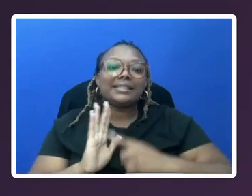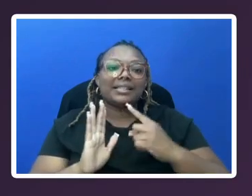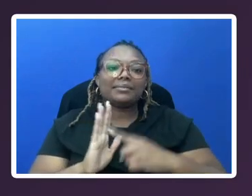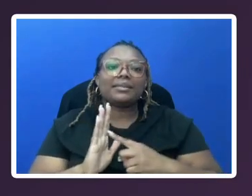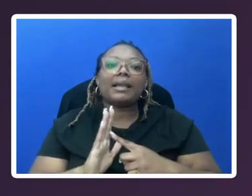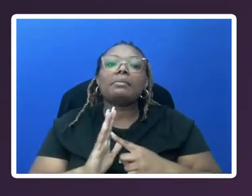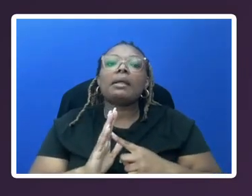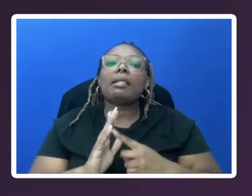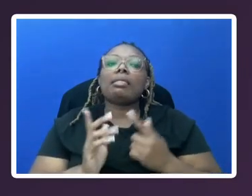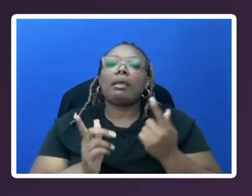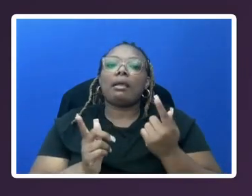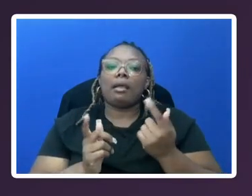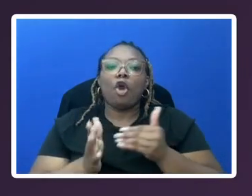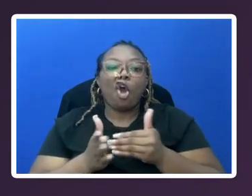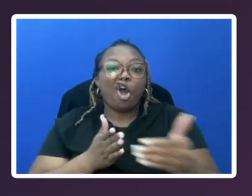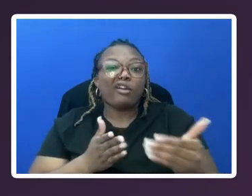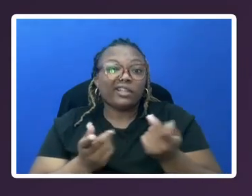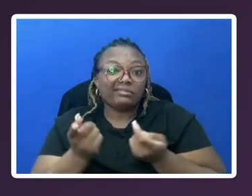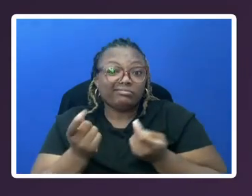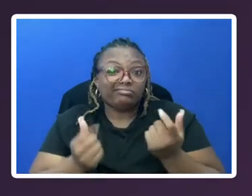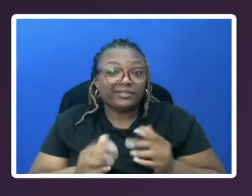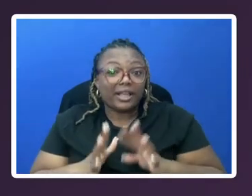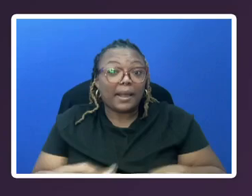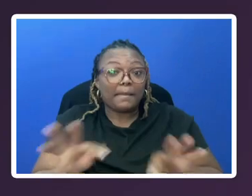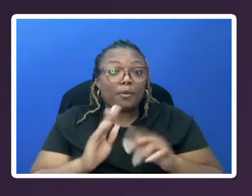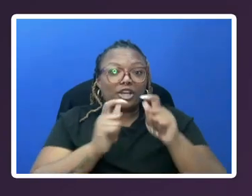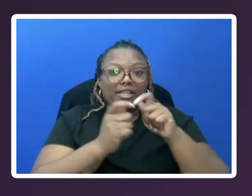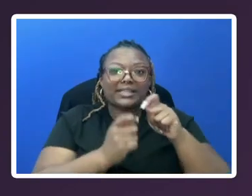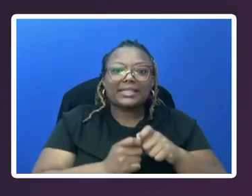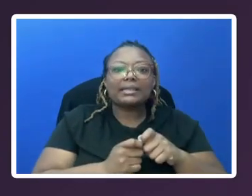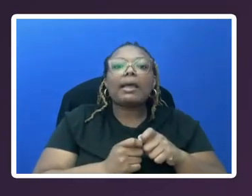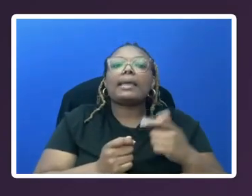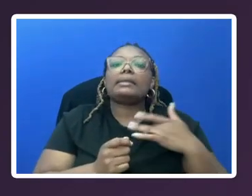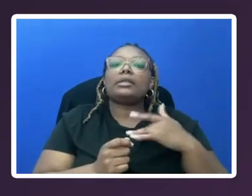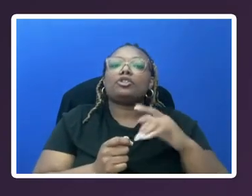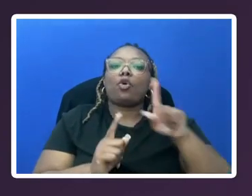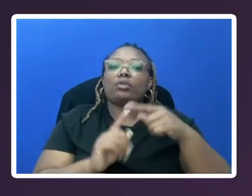important details and even be kind of one-sided. So, I really appreciate how you mentioned,